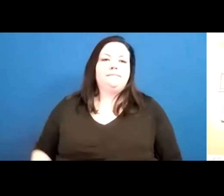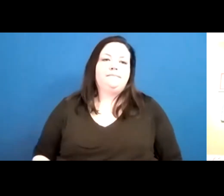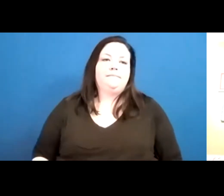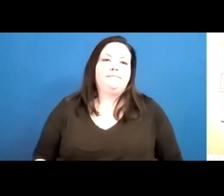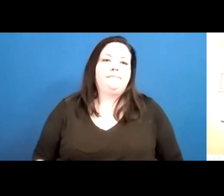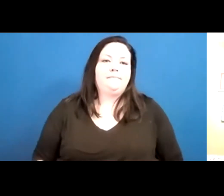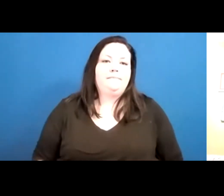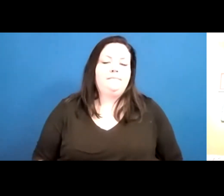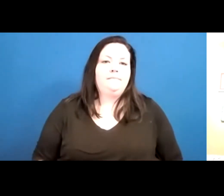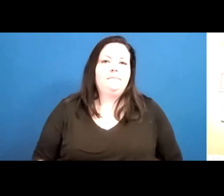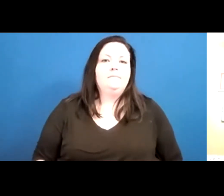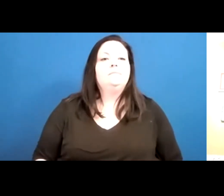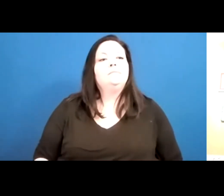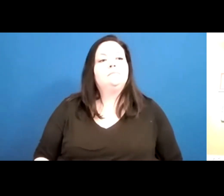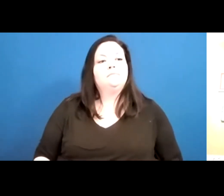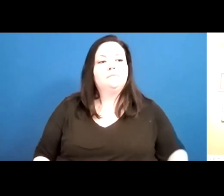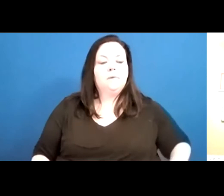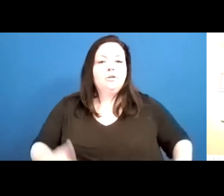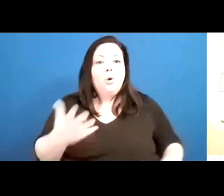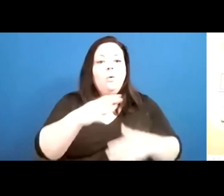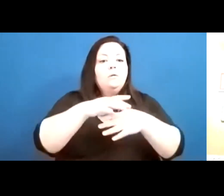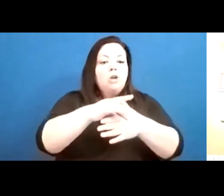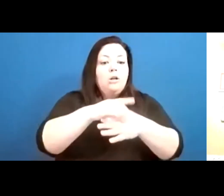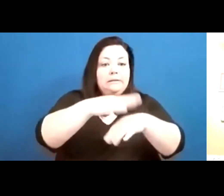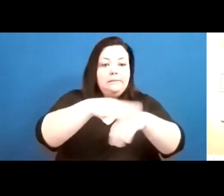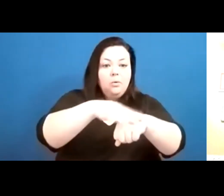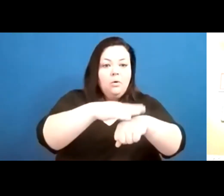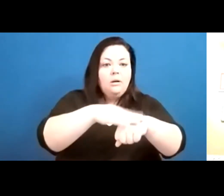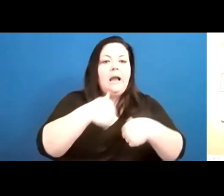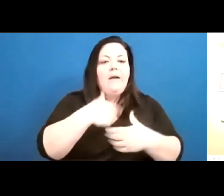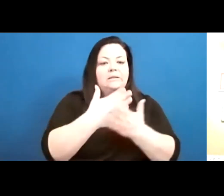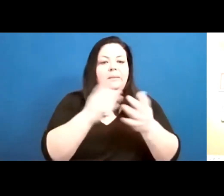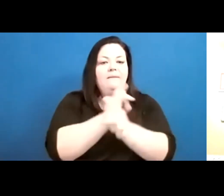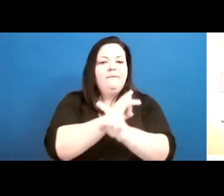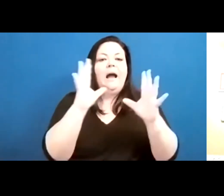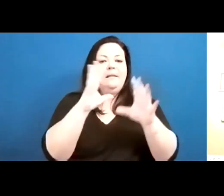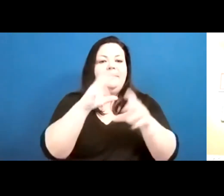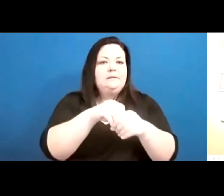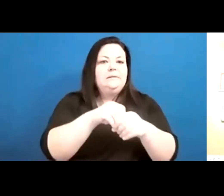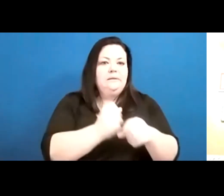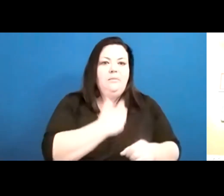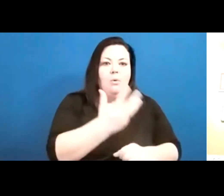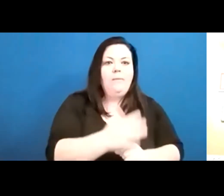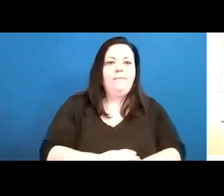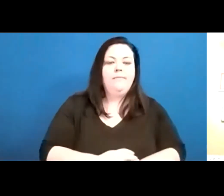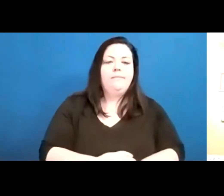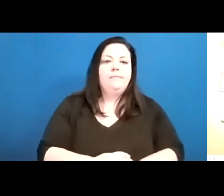um, so just content warning, there is some violence in the poem, and it's titled